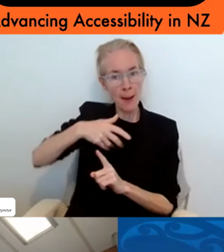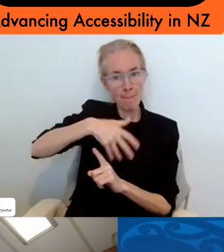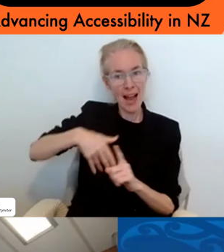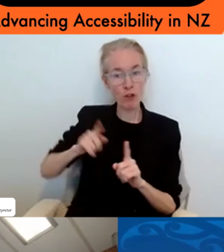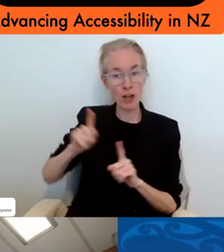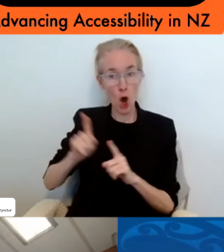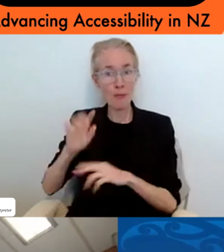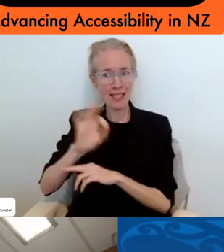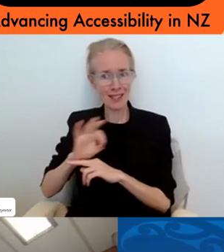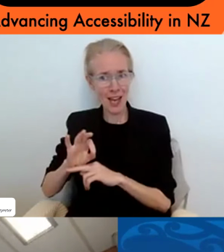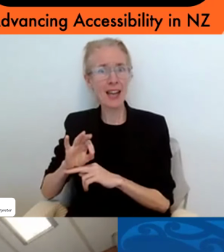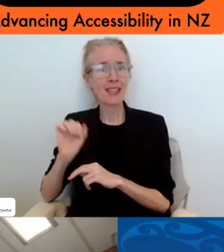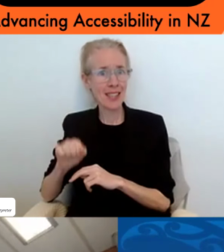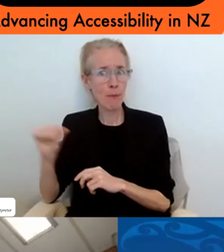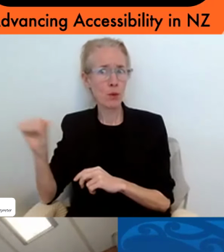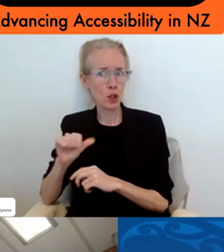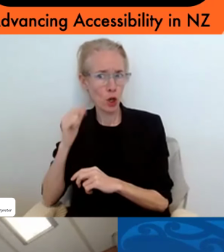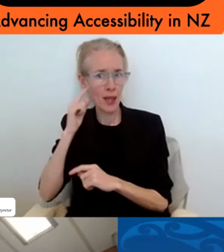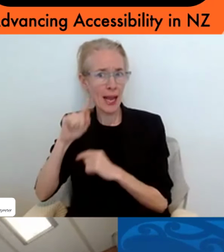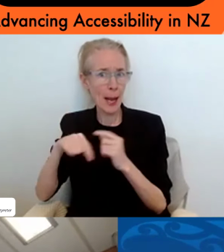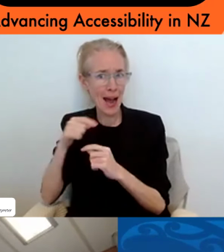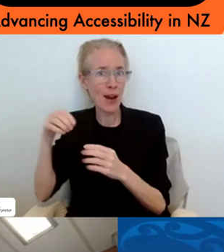be thinking, like you said, multi-generational housing. We're not just designing